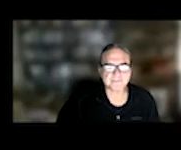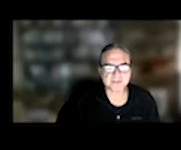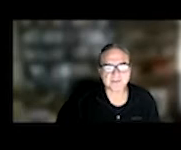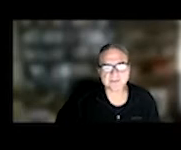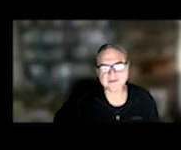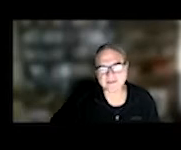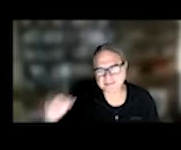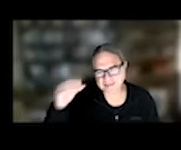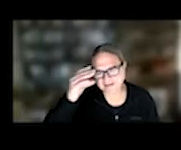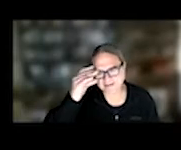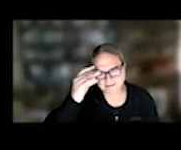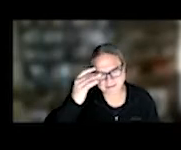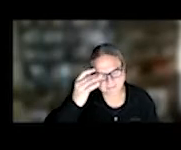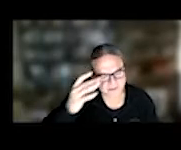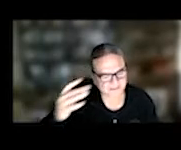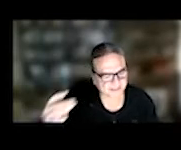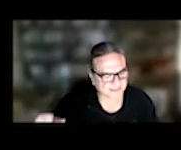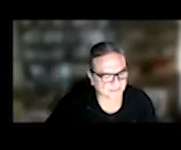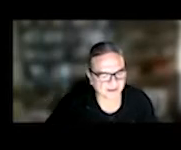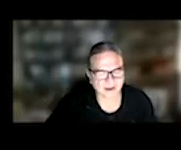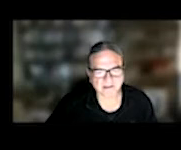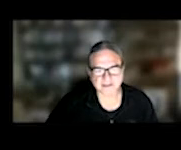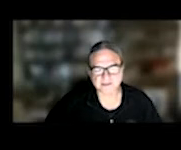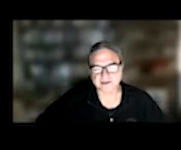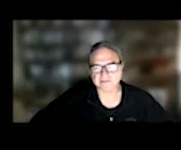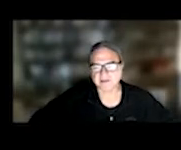So when we look at these data, unfortunately I've seen some of my colleagues who kind of